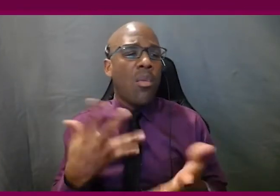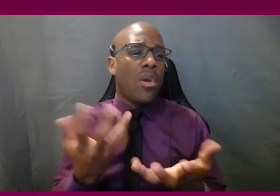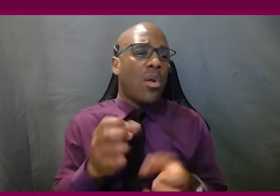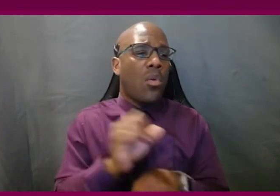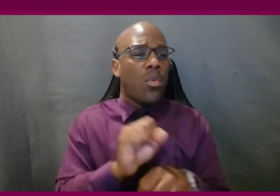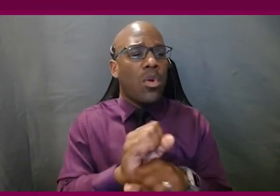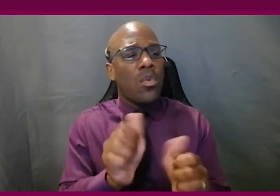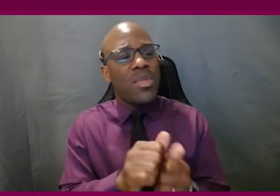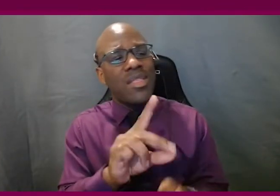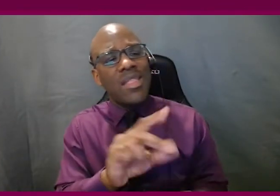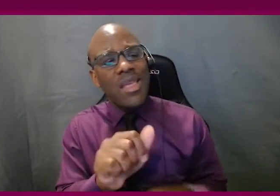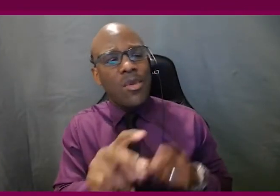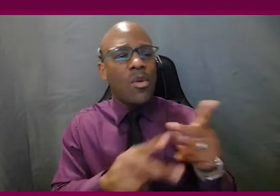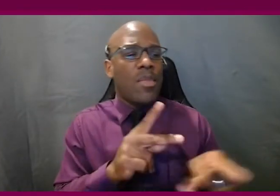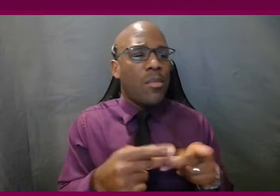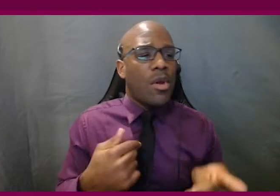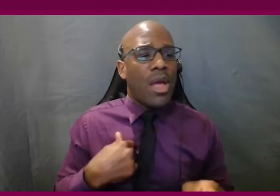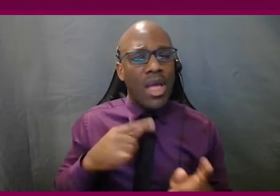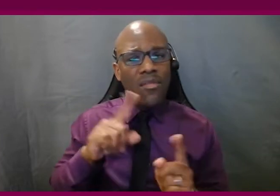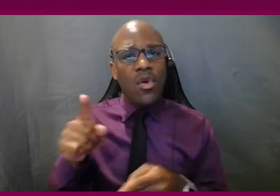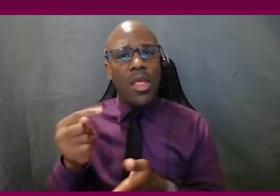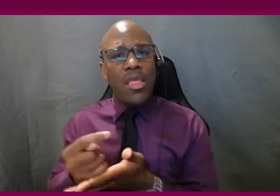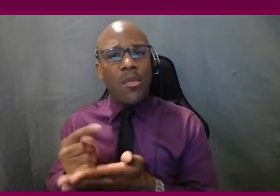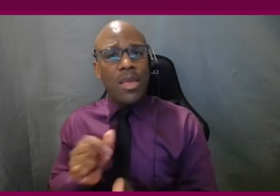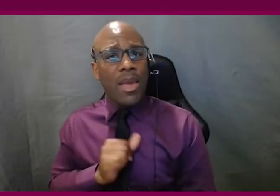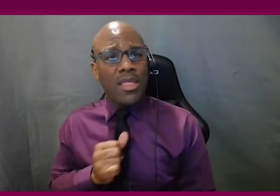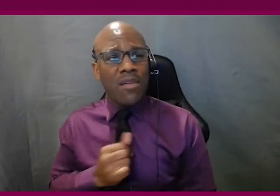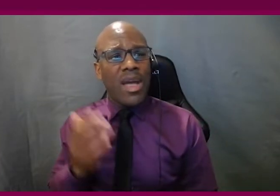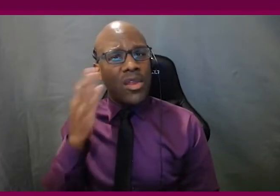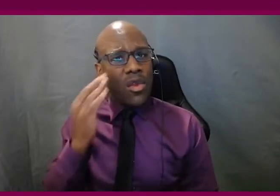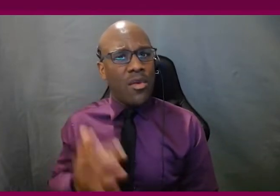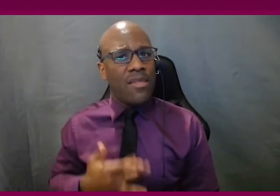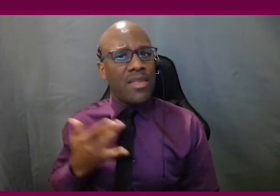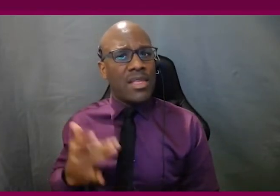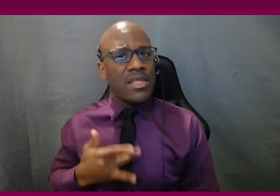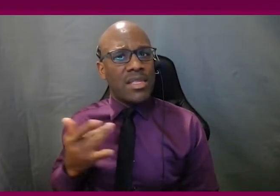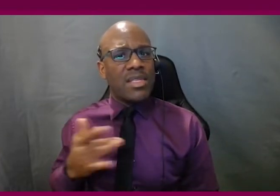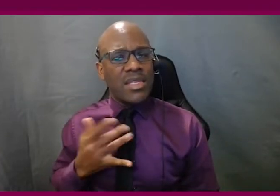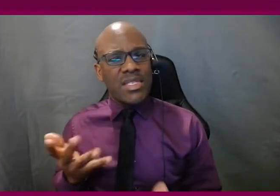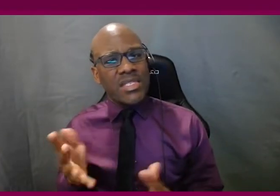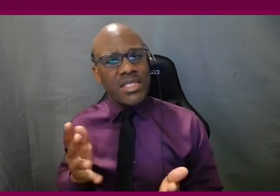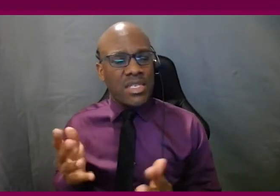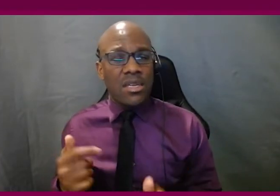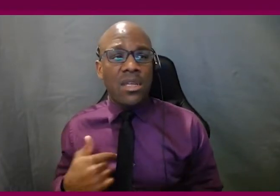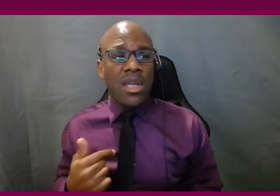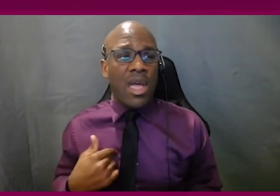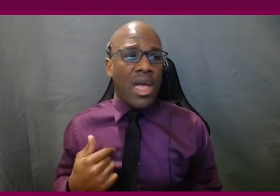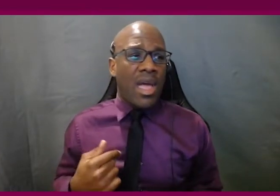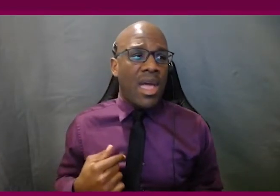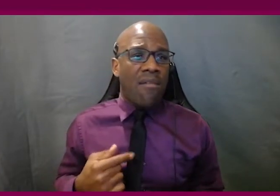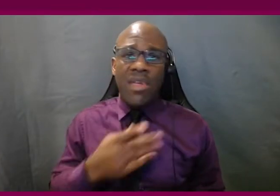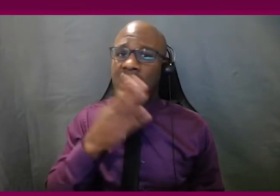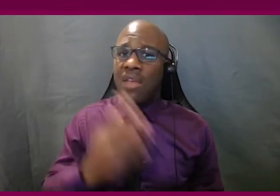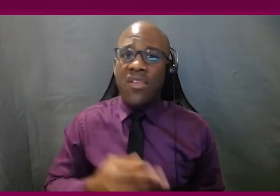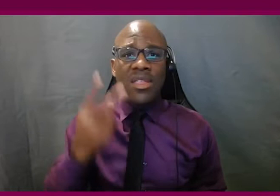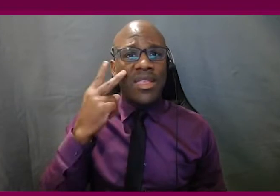And I've never found myself to be represented in the field of mental health with therapists and always felt that I had to educate them on my experiences."